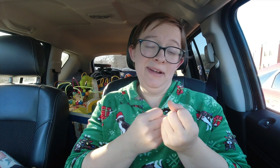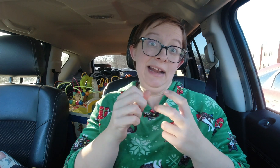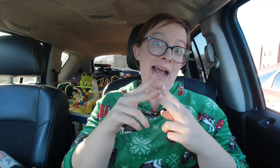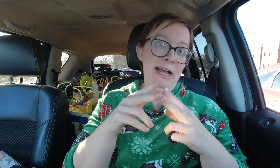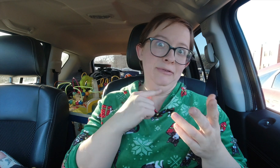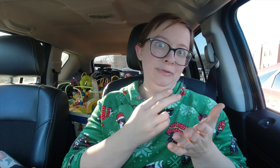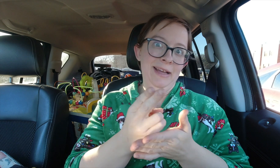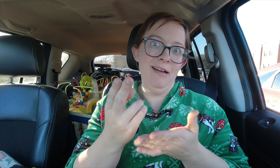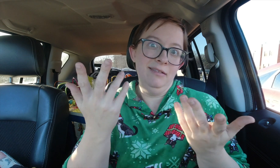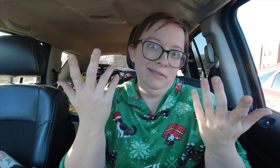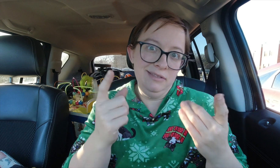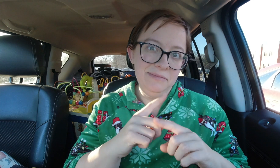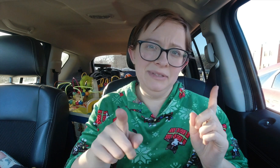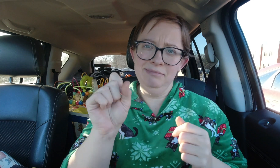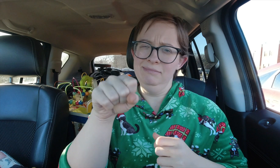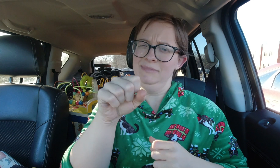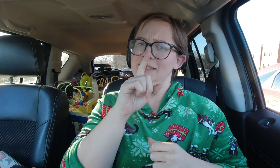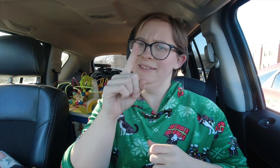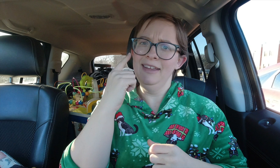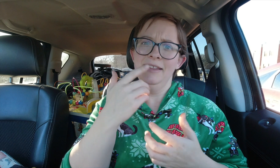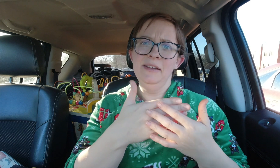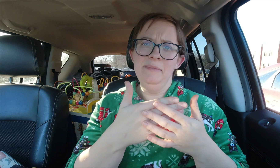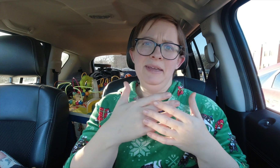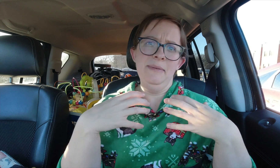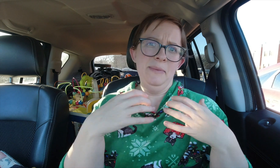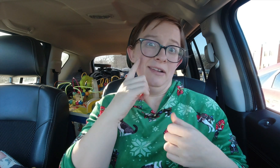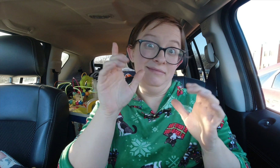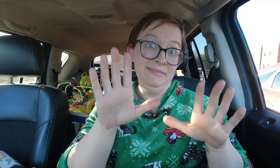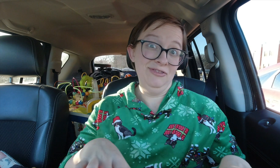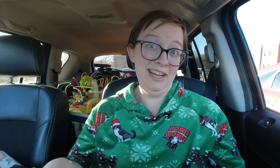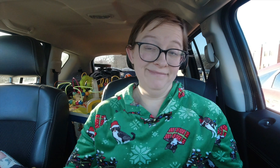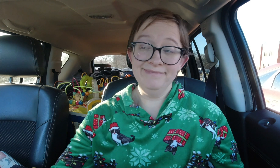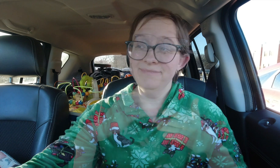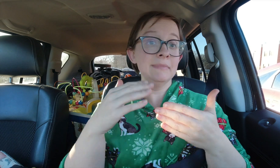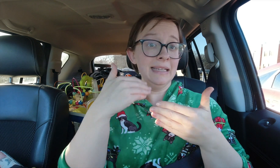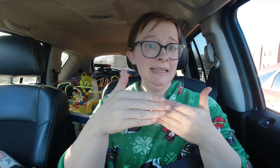So I definitely am supportive either one to be honest, but yes I definitely am support of babywearing and I think it's great.